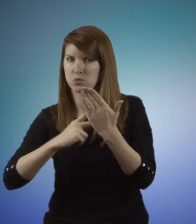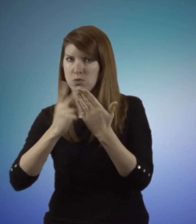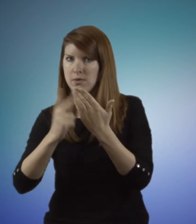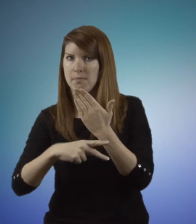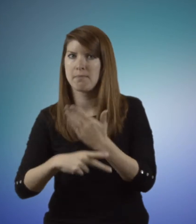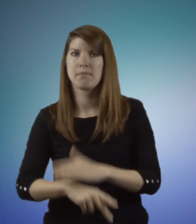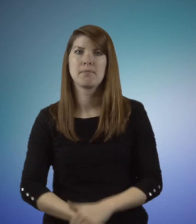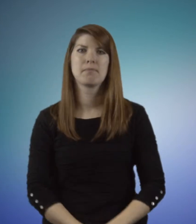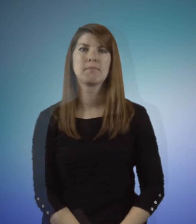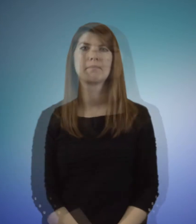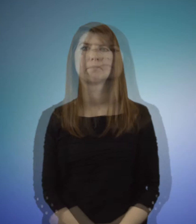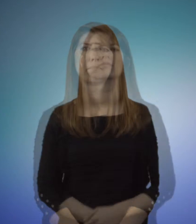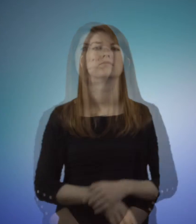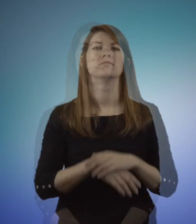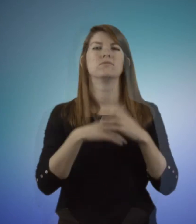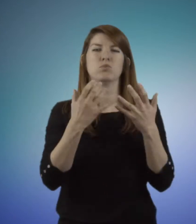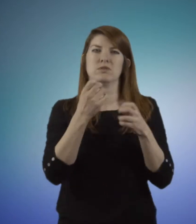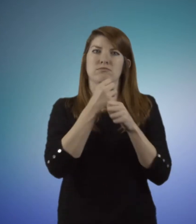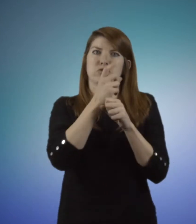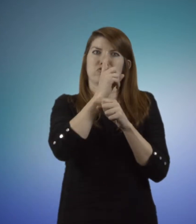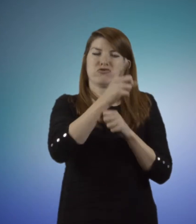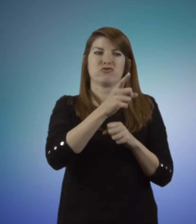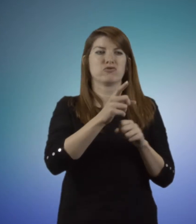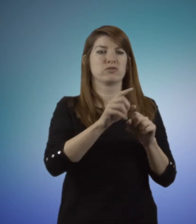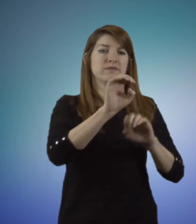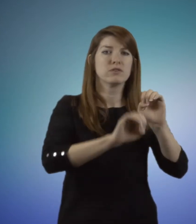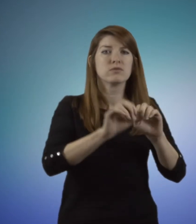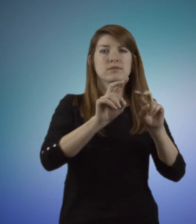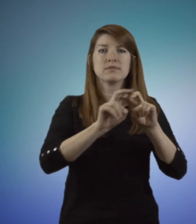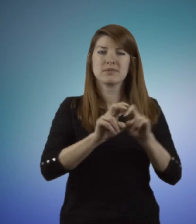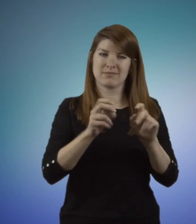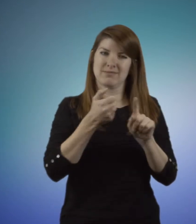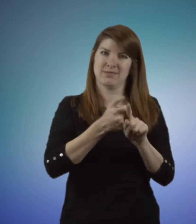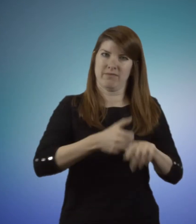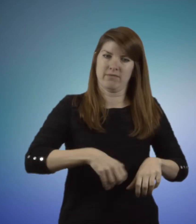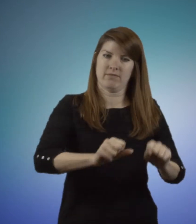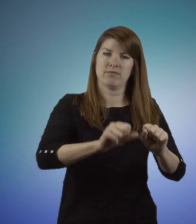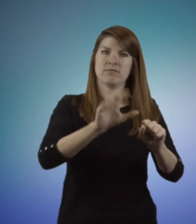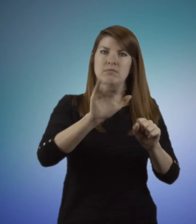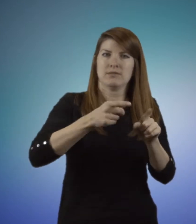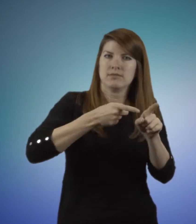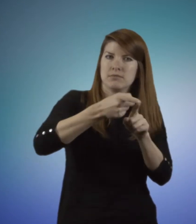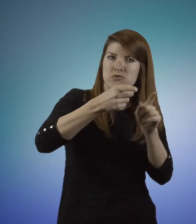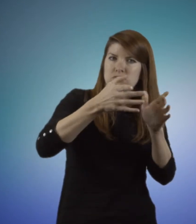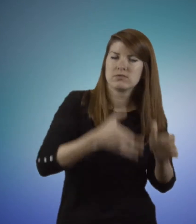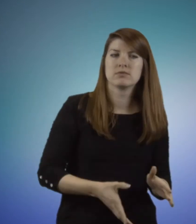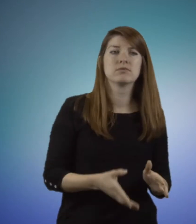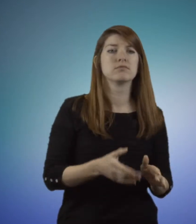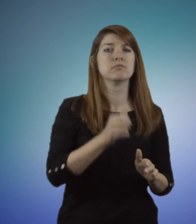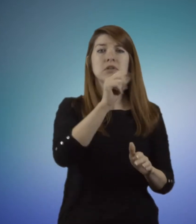We want to make sure that the evaluation and assessment was performed by specialists,